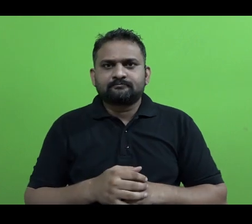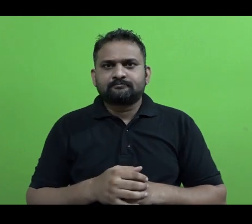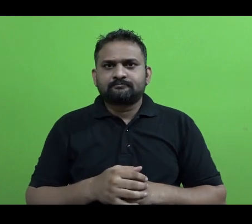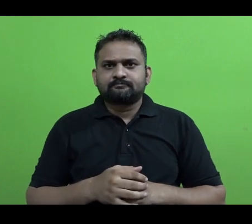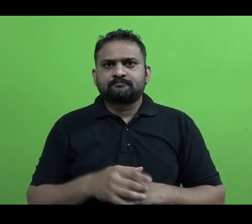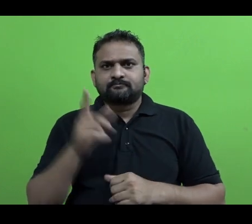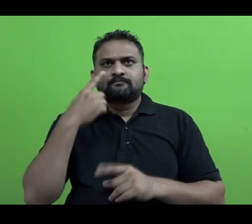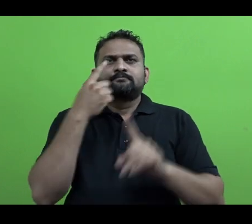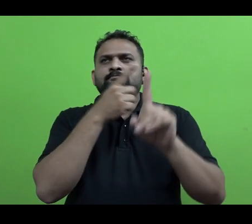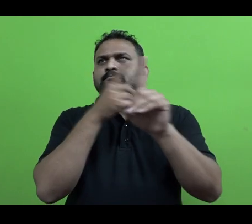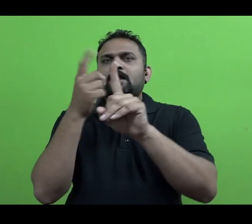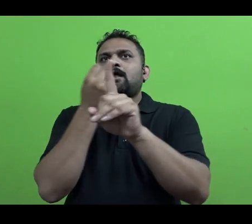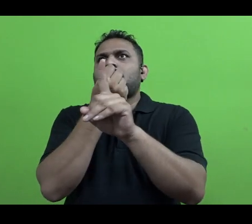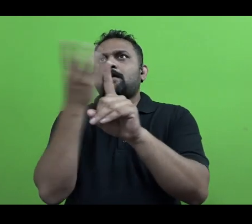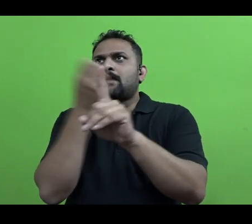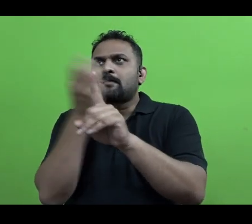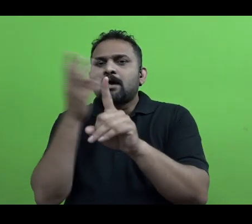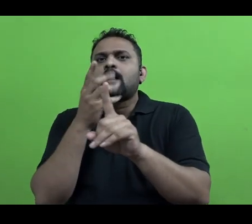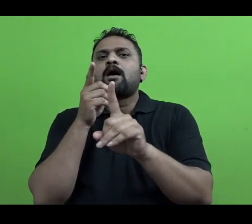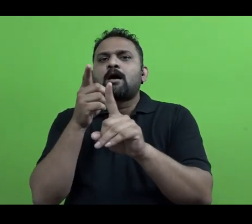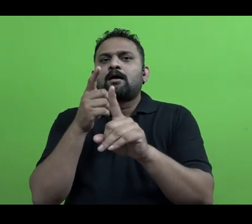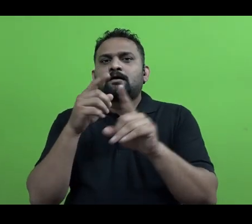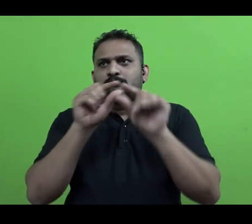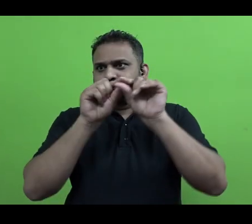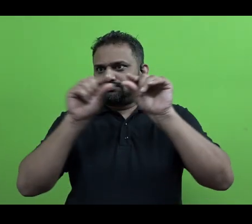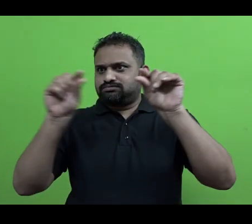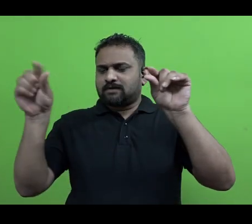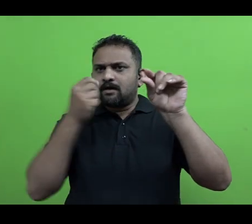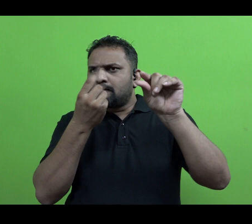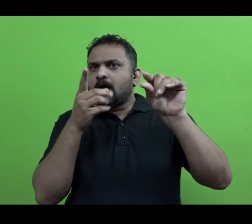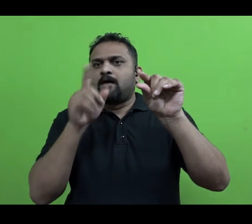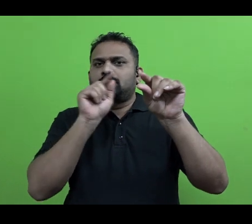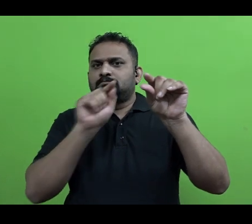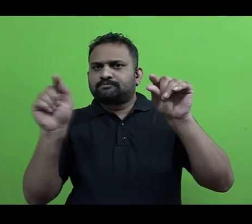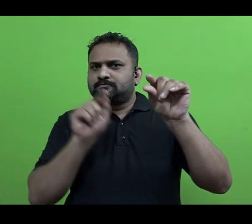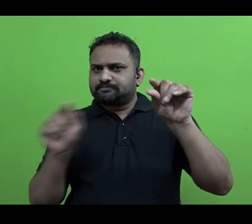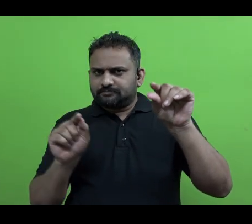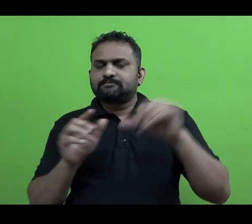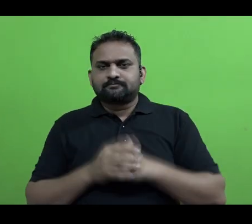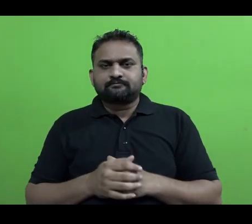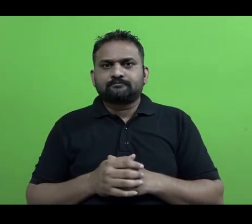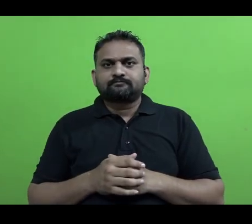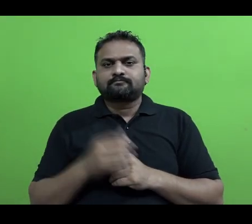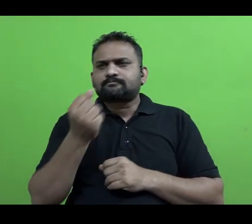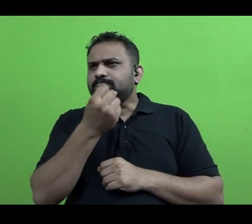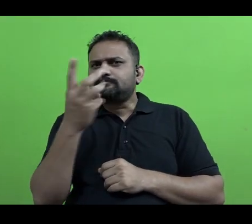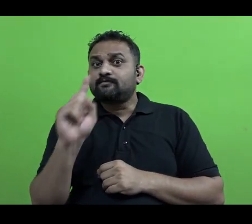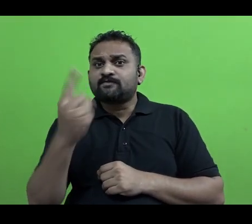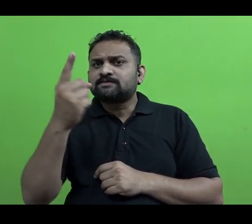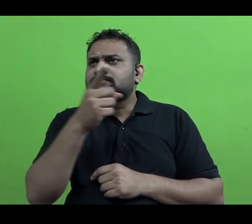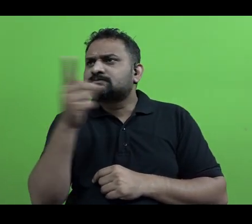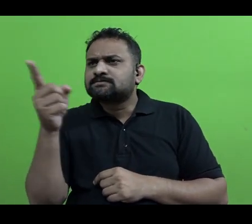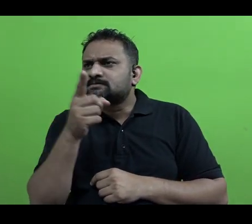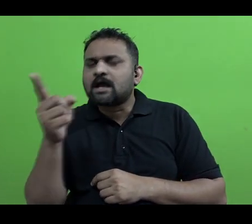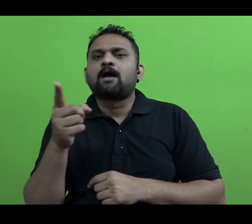So let's find and underline the numbers in the word problem. The first number in the word problem